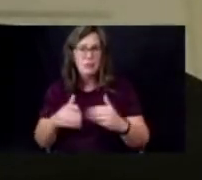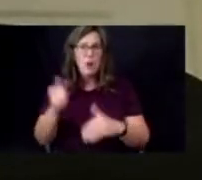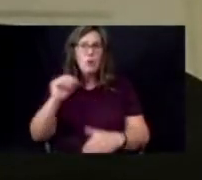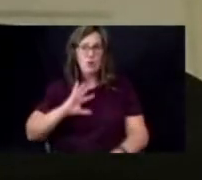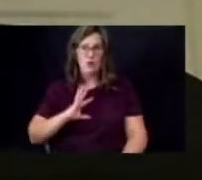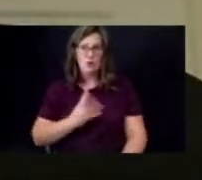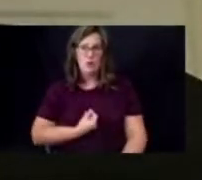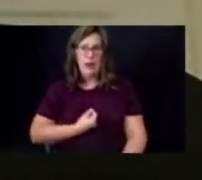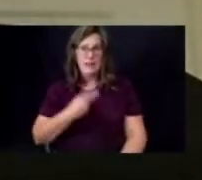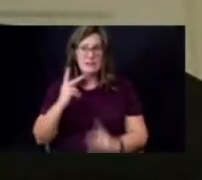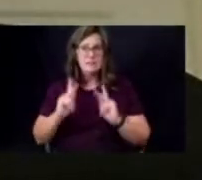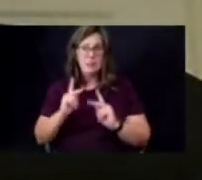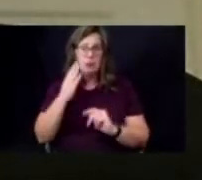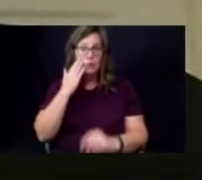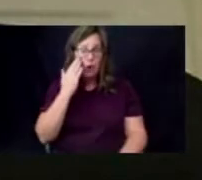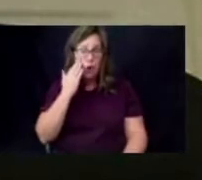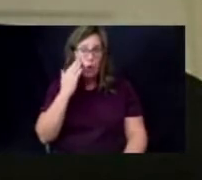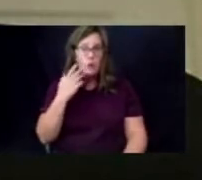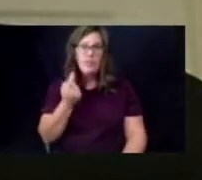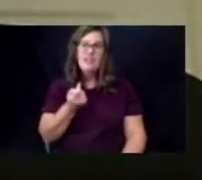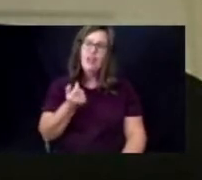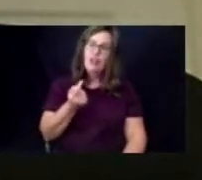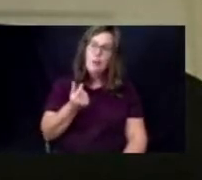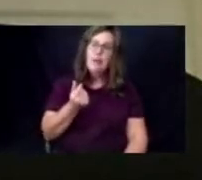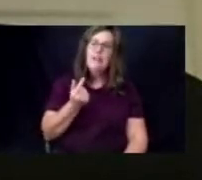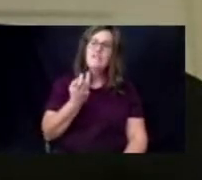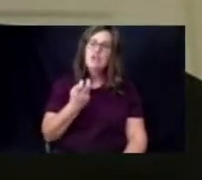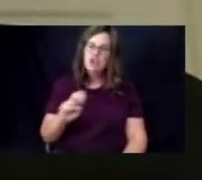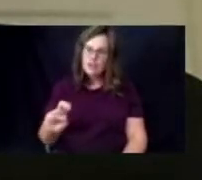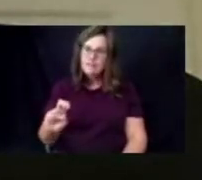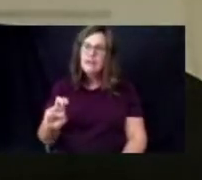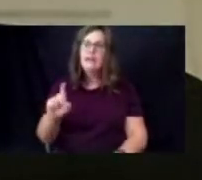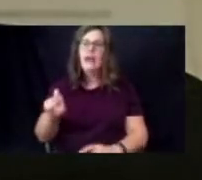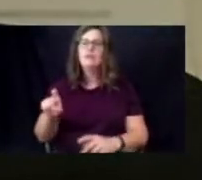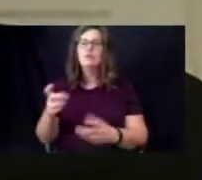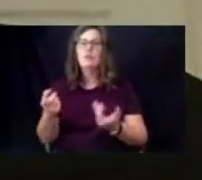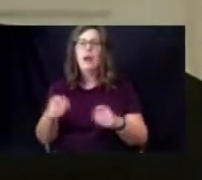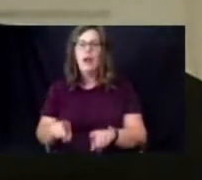there's a little bit of of shifting that has to happen especially amongst folks who have known